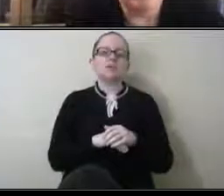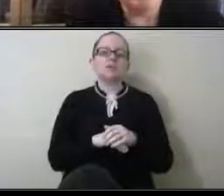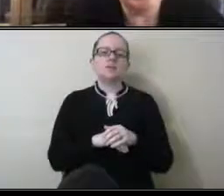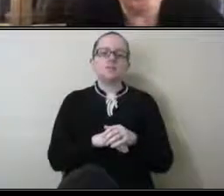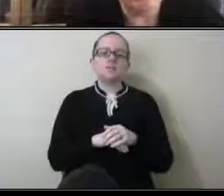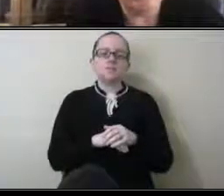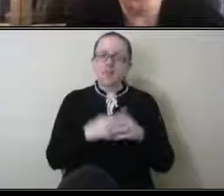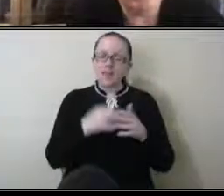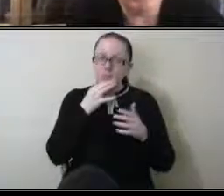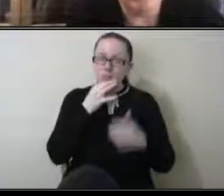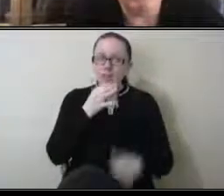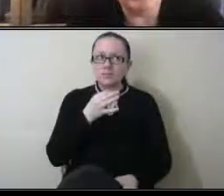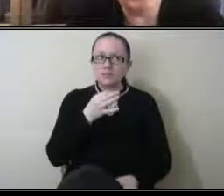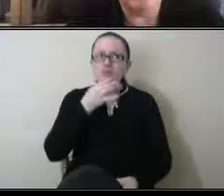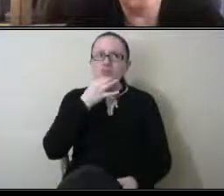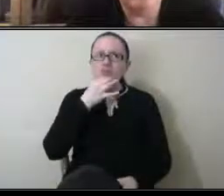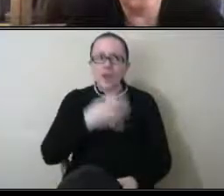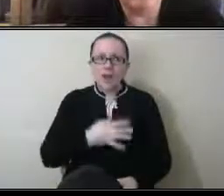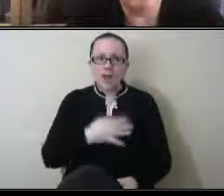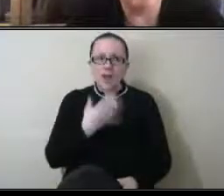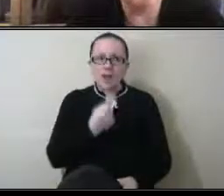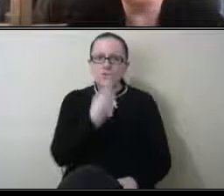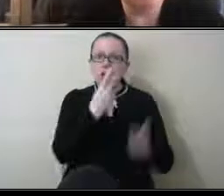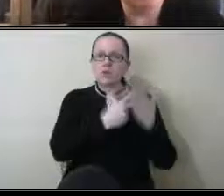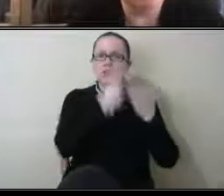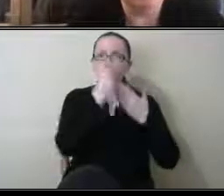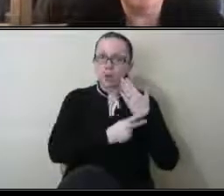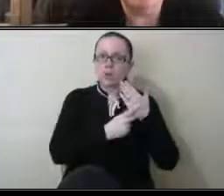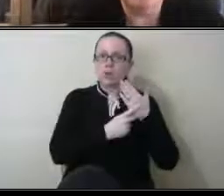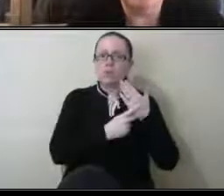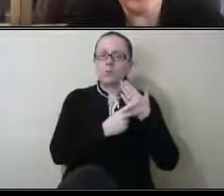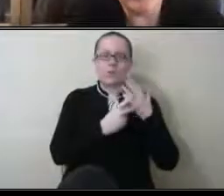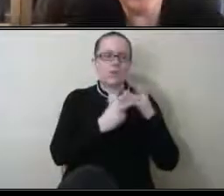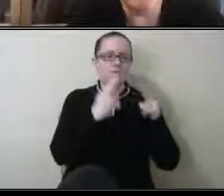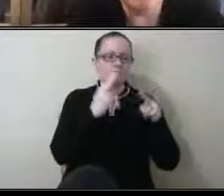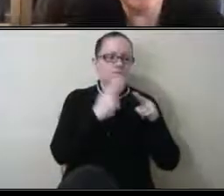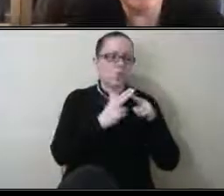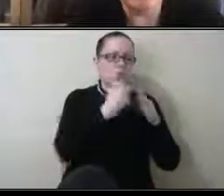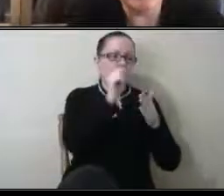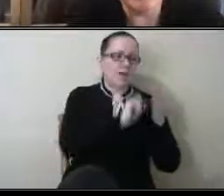a rarity i guess to have a program that that works equally well for both the arts and screen sectors